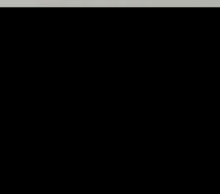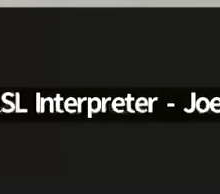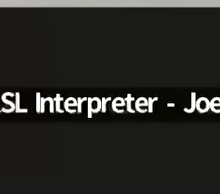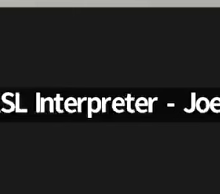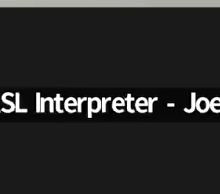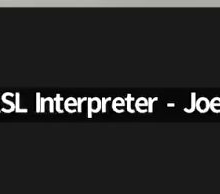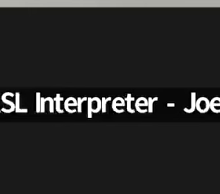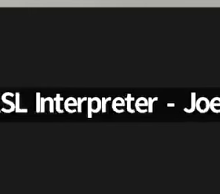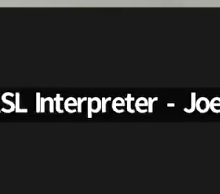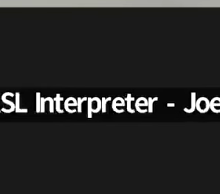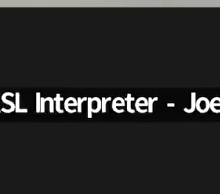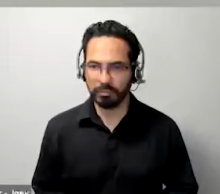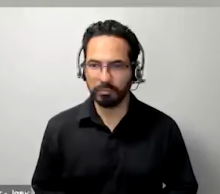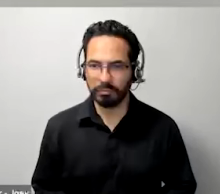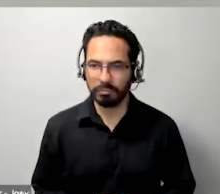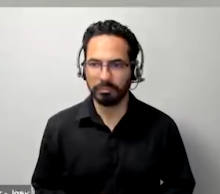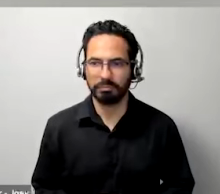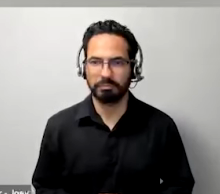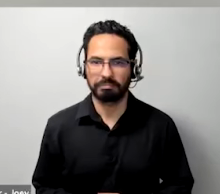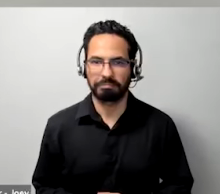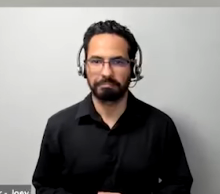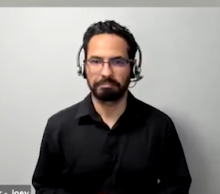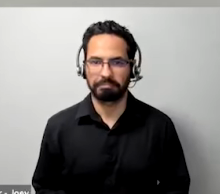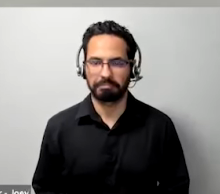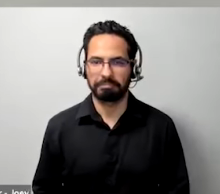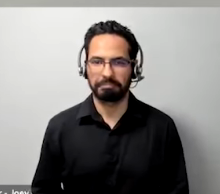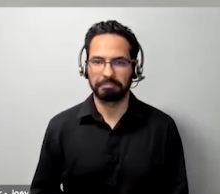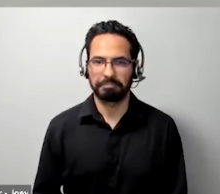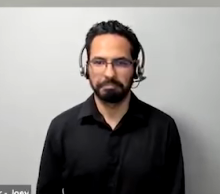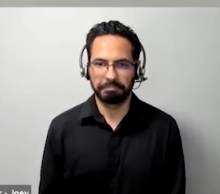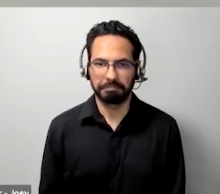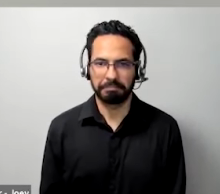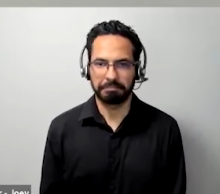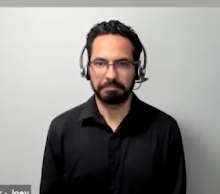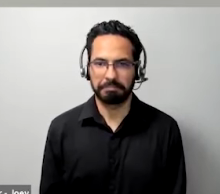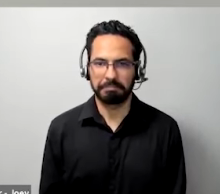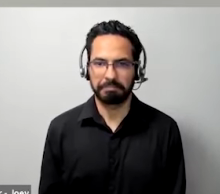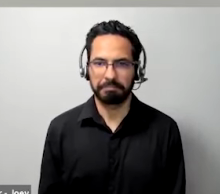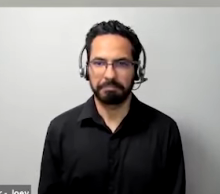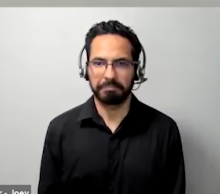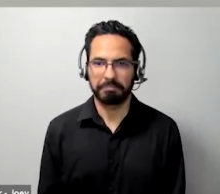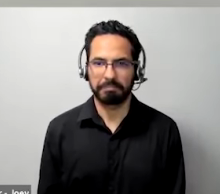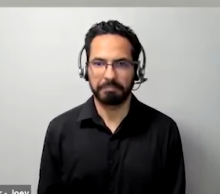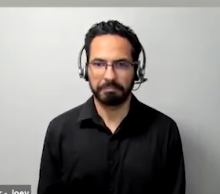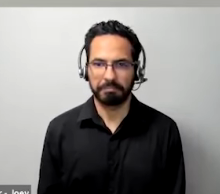and things like that just with whatever assistive tools they need, and just like get that out of the way so that they can actually learn.